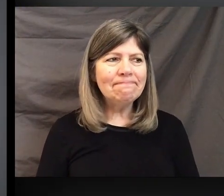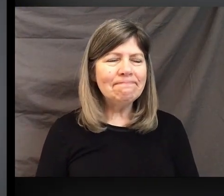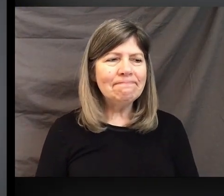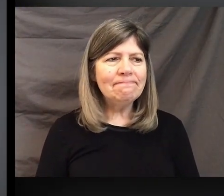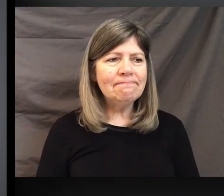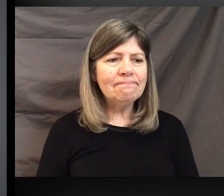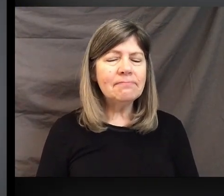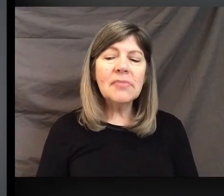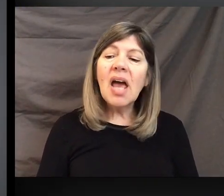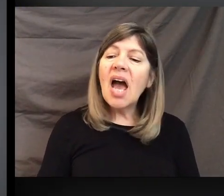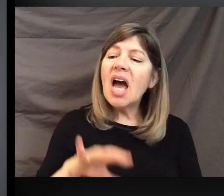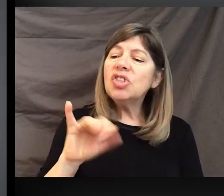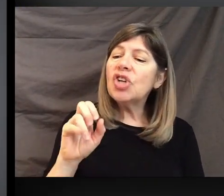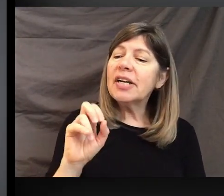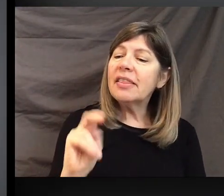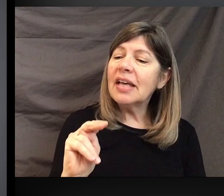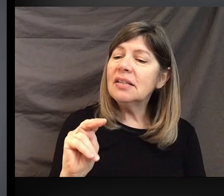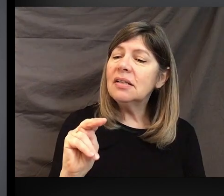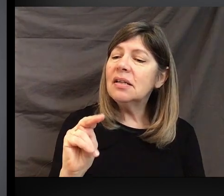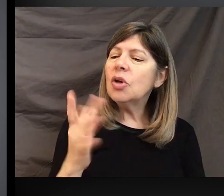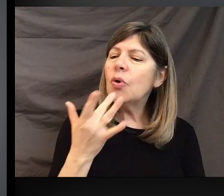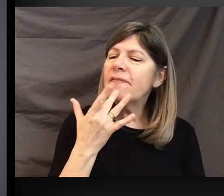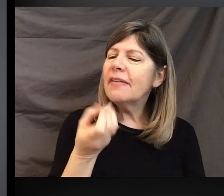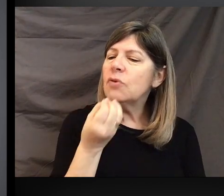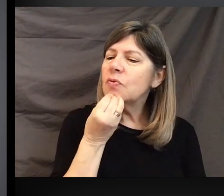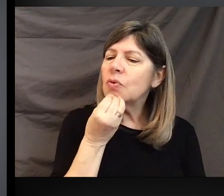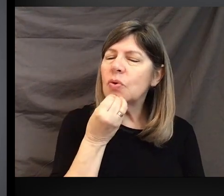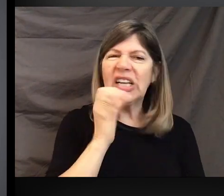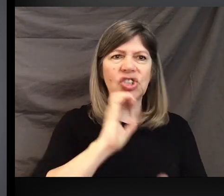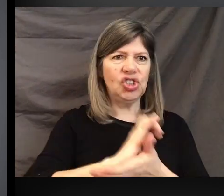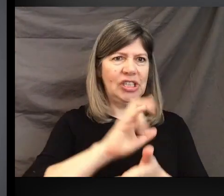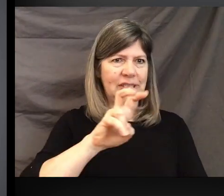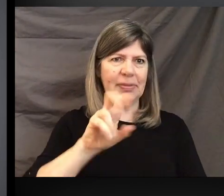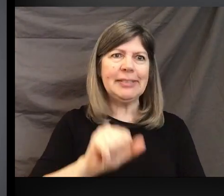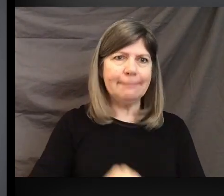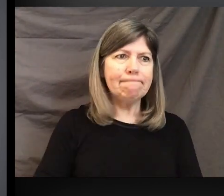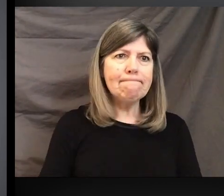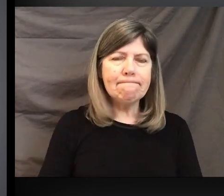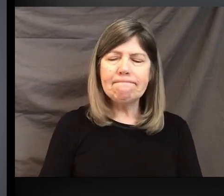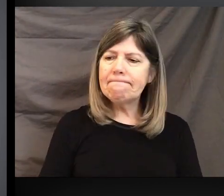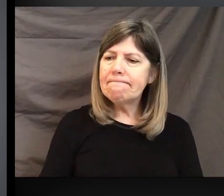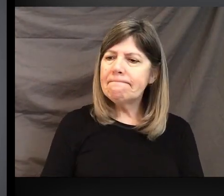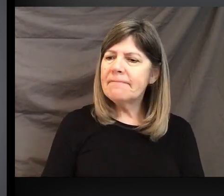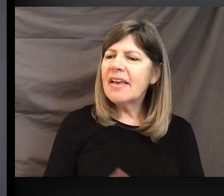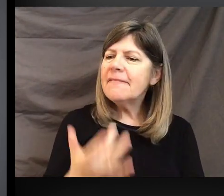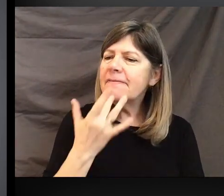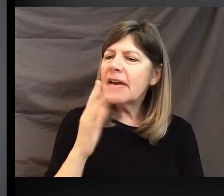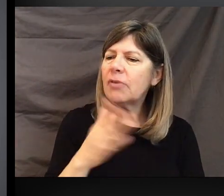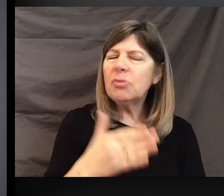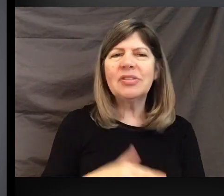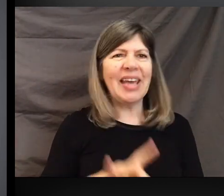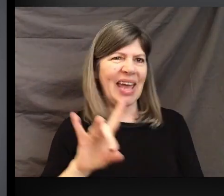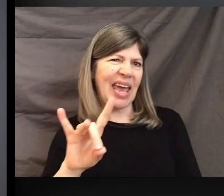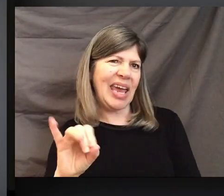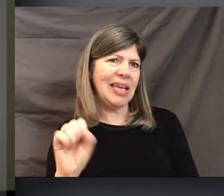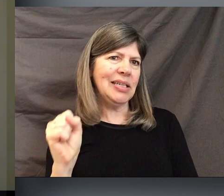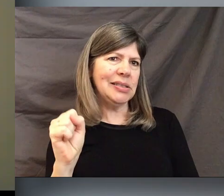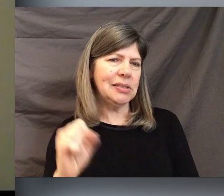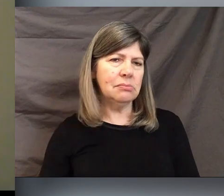Jonathan, what's your favorite thing to eat? Cheese pizza. Okay and what's your favorite music? The 80s.